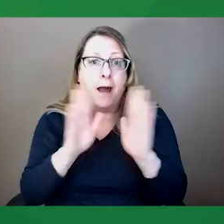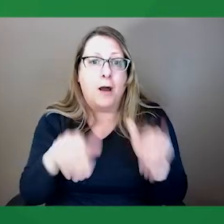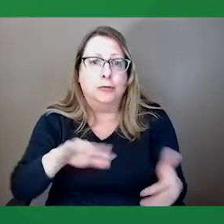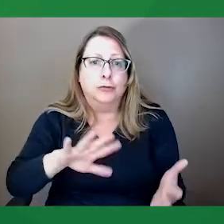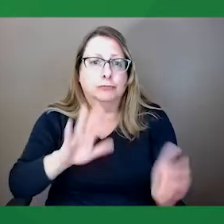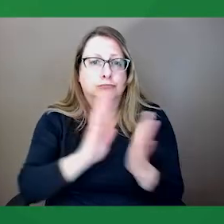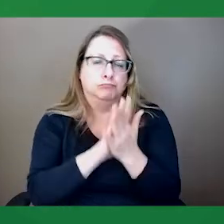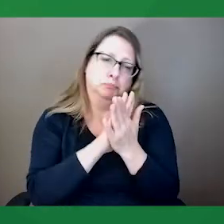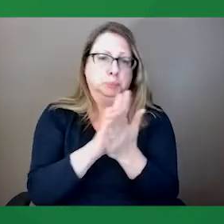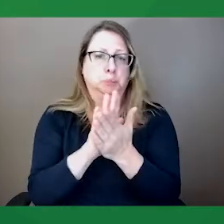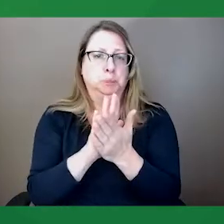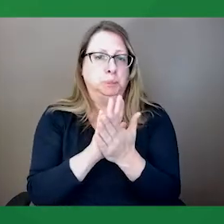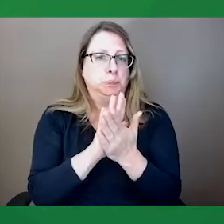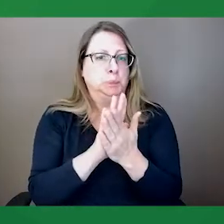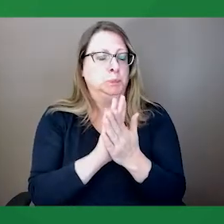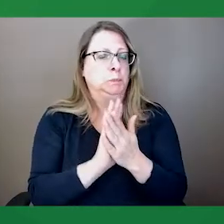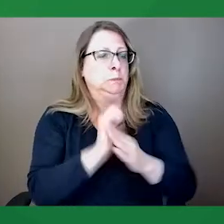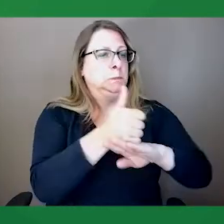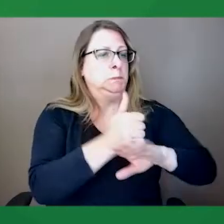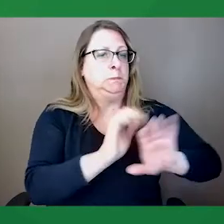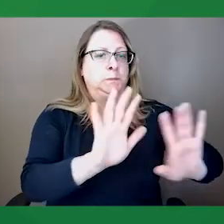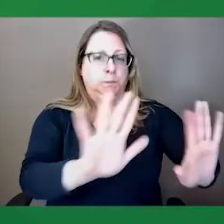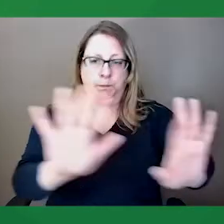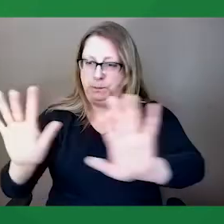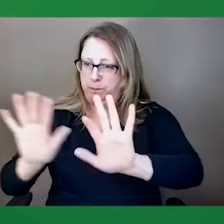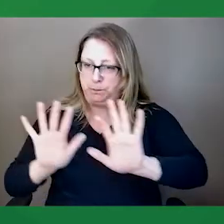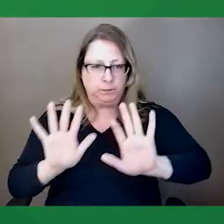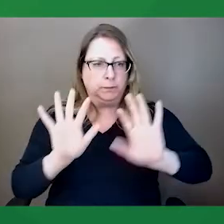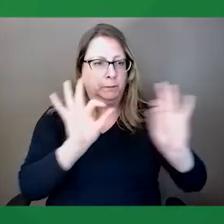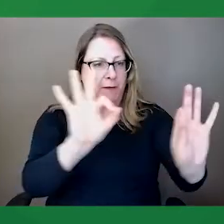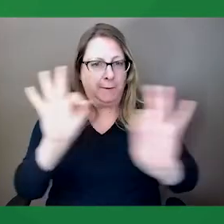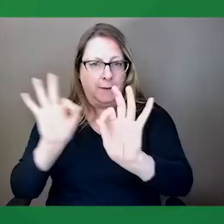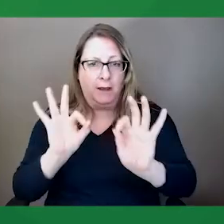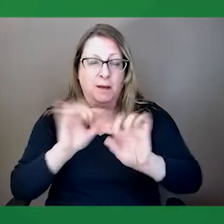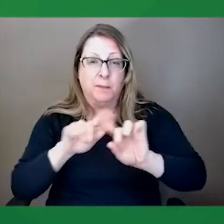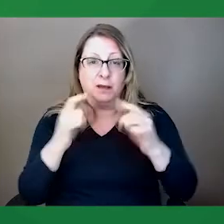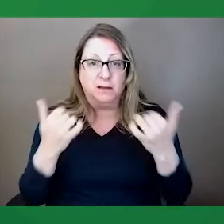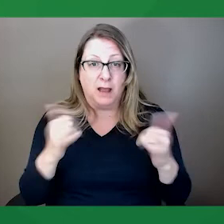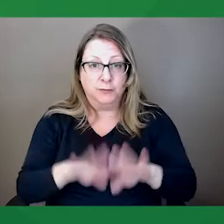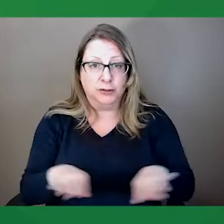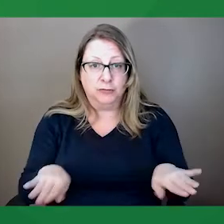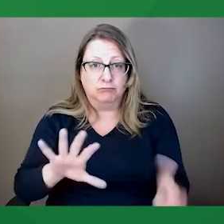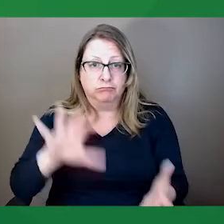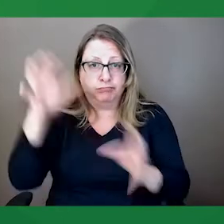It was, I swear, no longer is organized. Everything is all over the place,